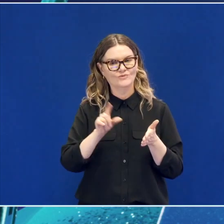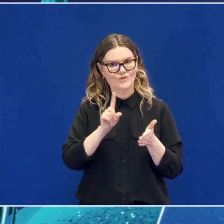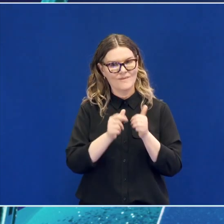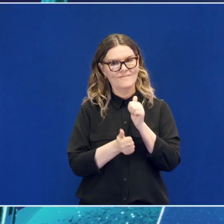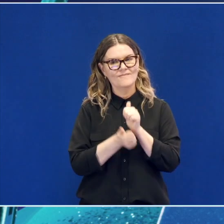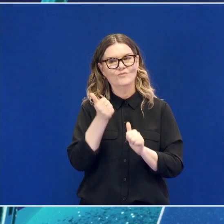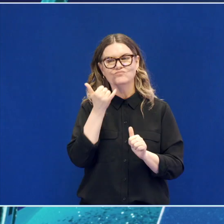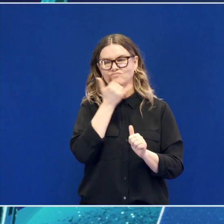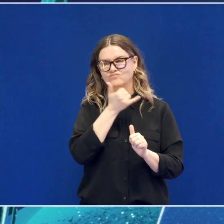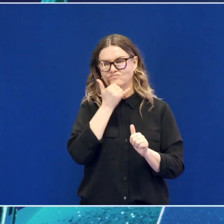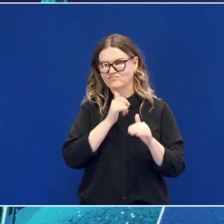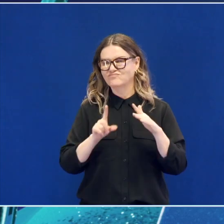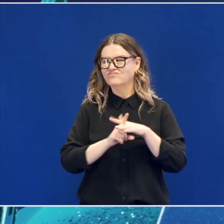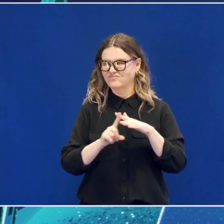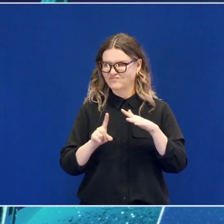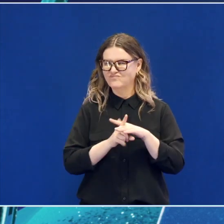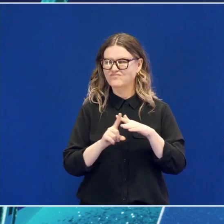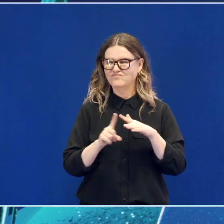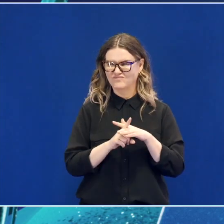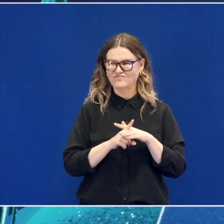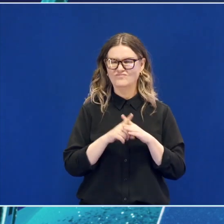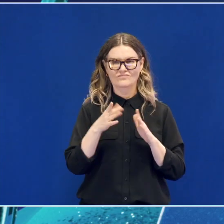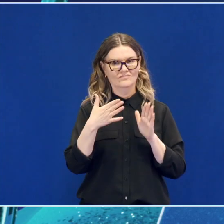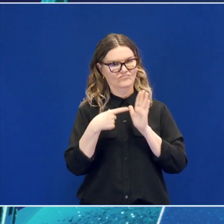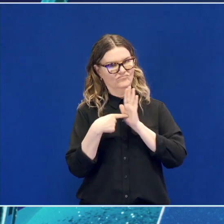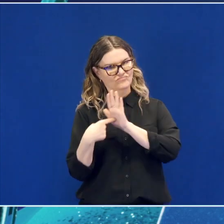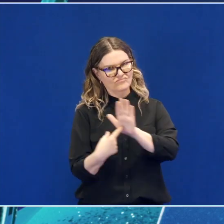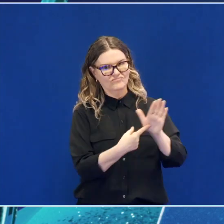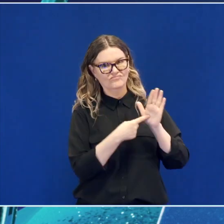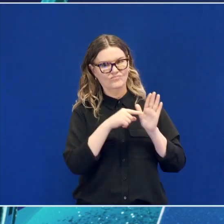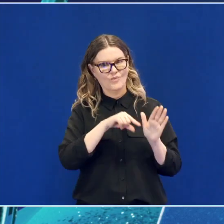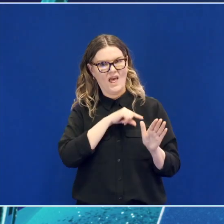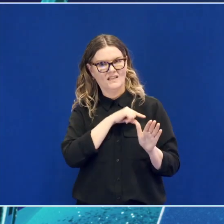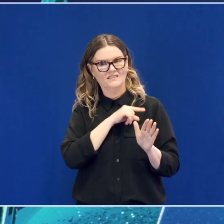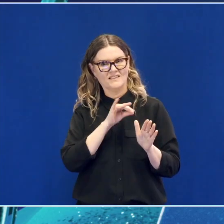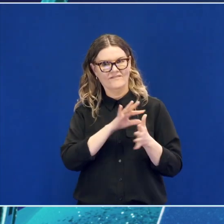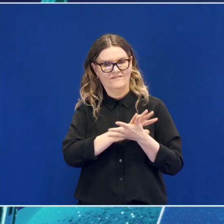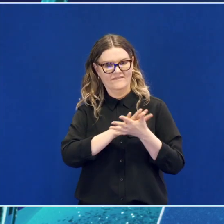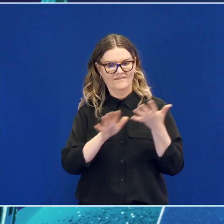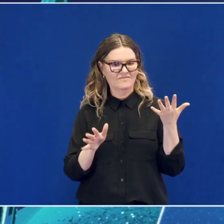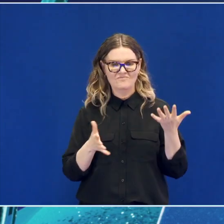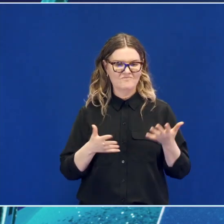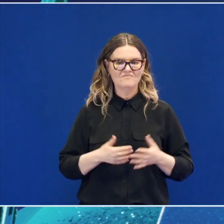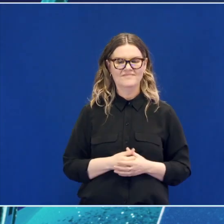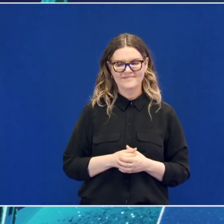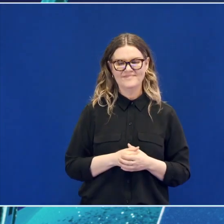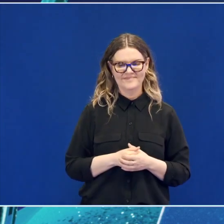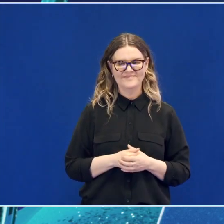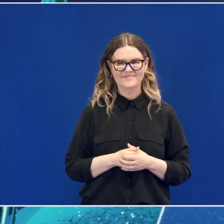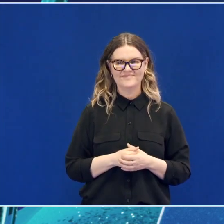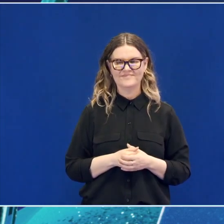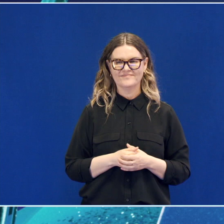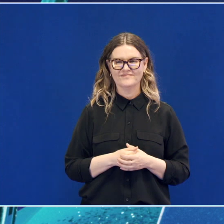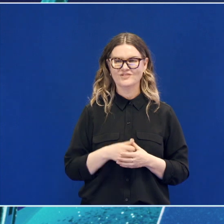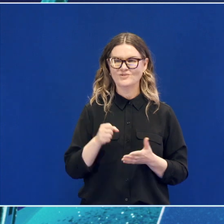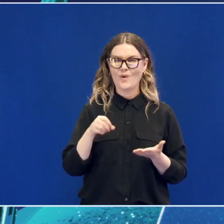All right, I want to shift this into our next bit. So as everyone up here is focused on shifting left, I want to shift as far left as we can go when it comes